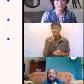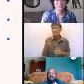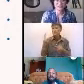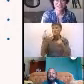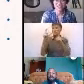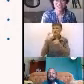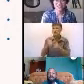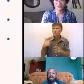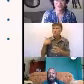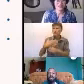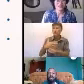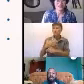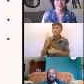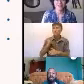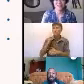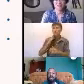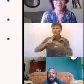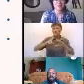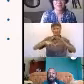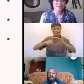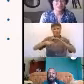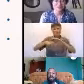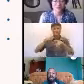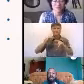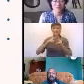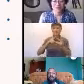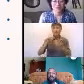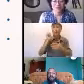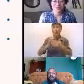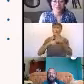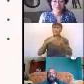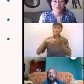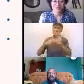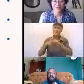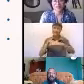one of the Chat and Chews, if that can be made accessible to people, it would be an